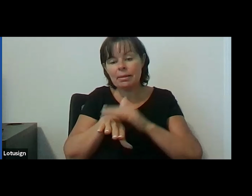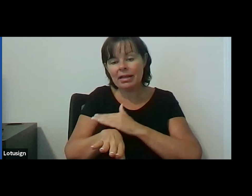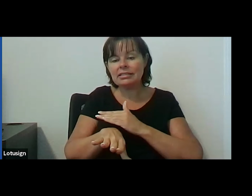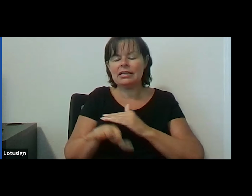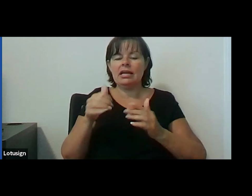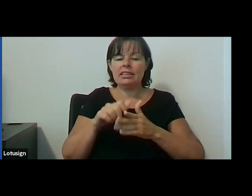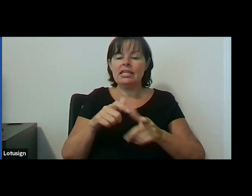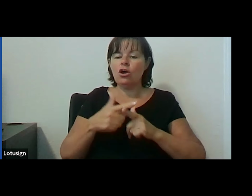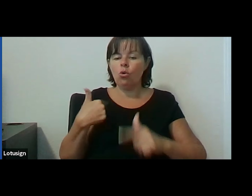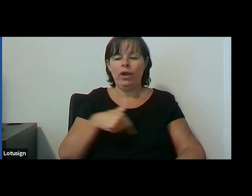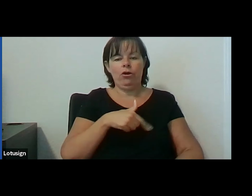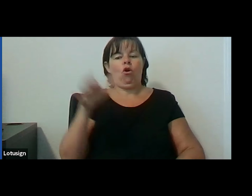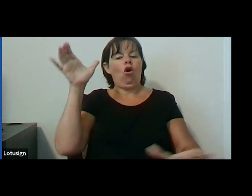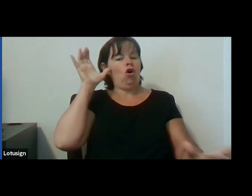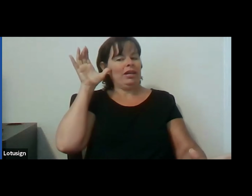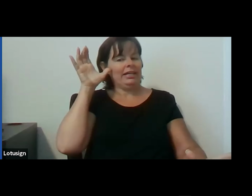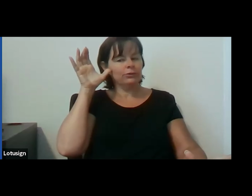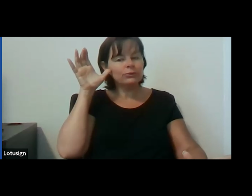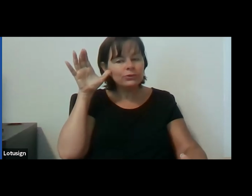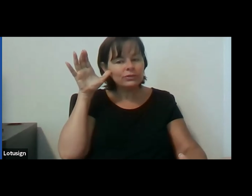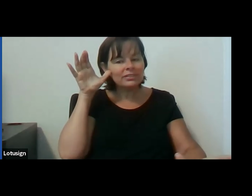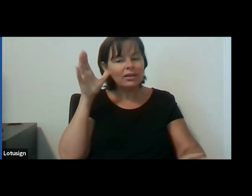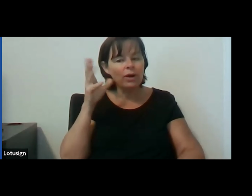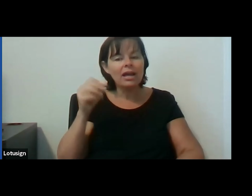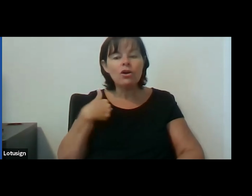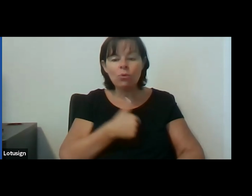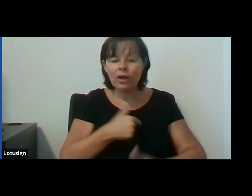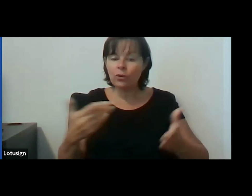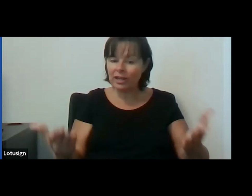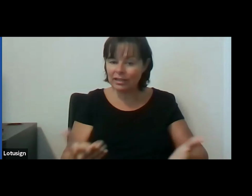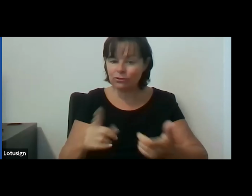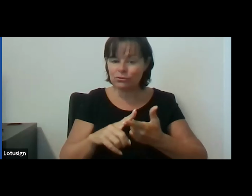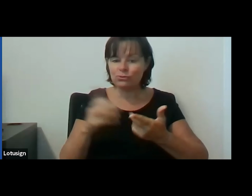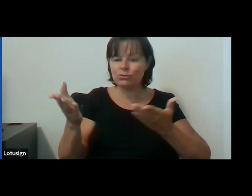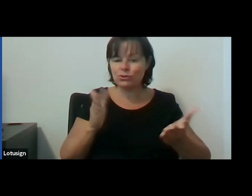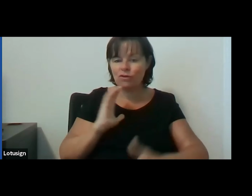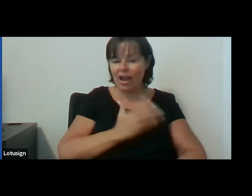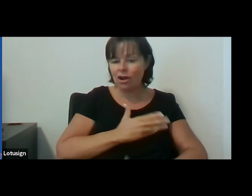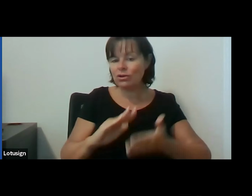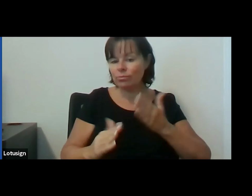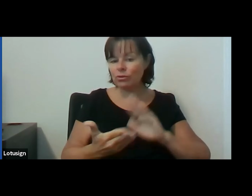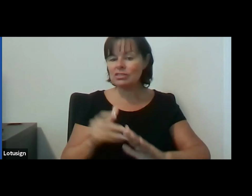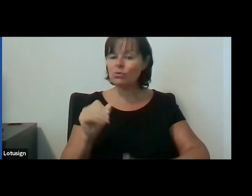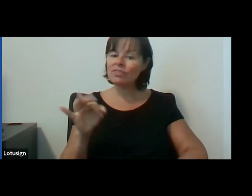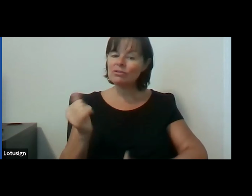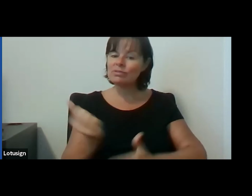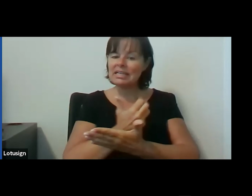all ears um we are here to serve our community so if there's anything we can do to help you